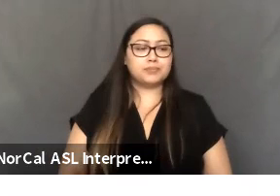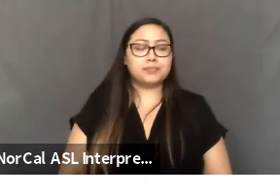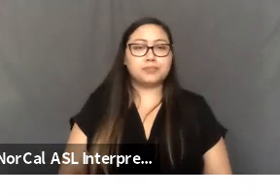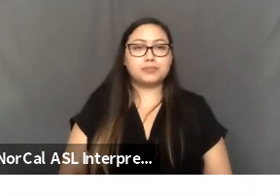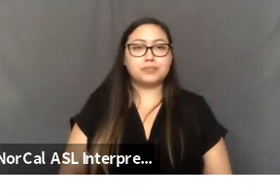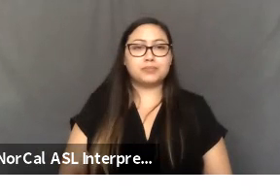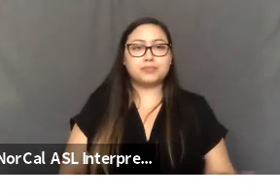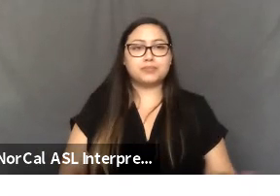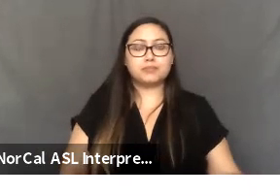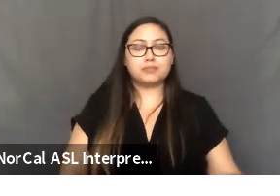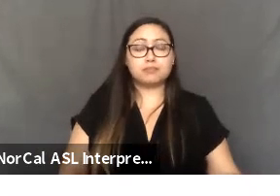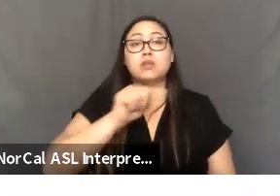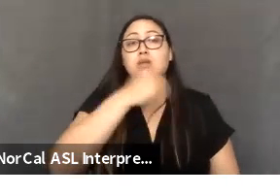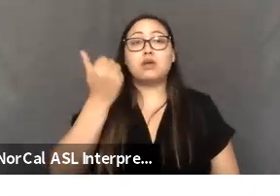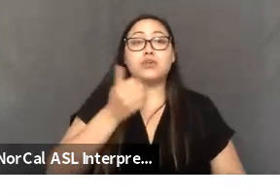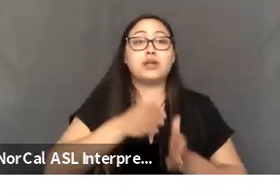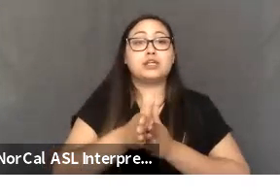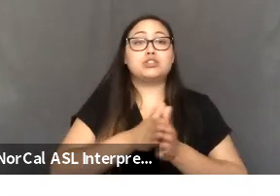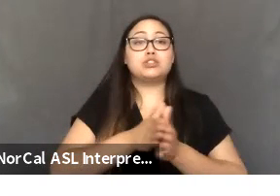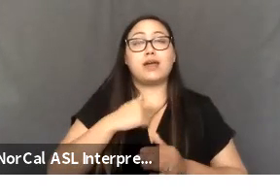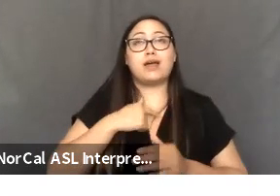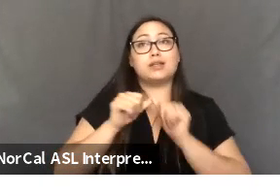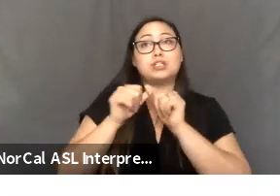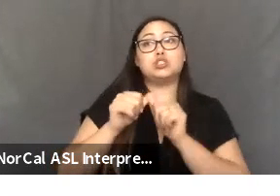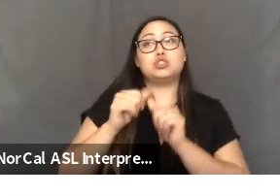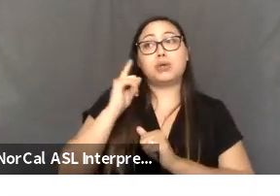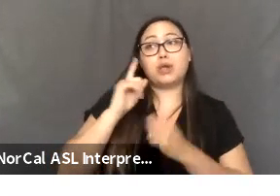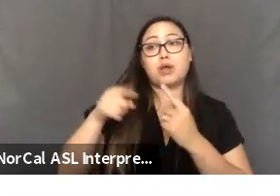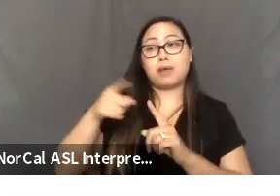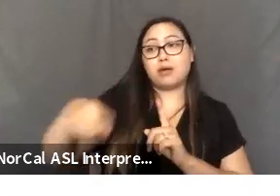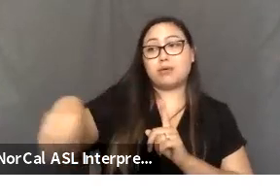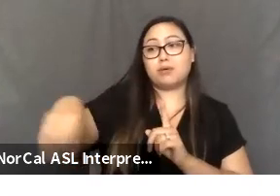Another initiative that we continue to hear about from our ADA coordinators was around facilities